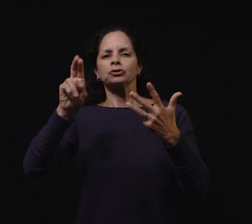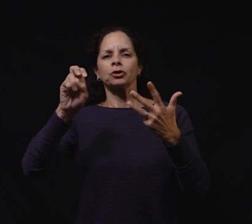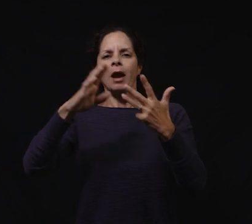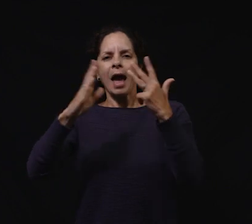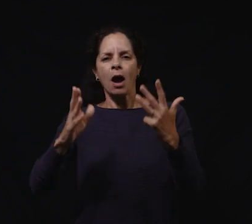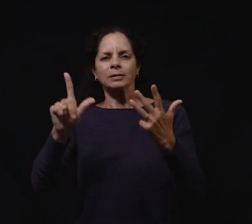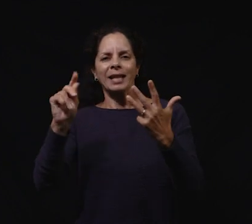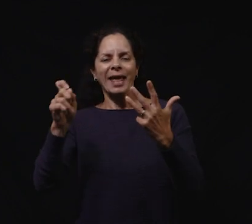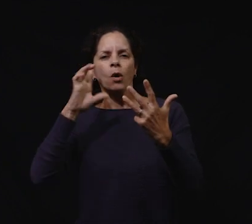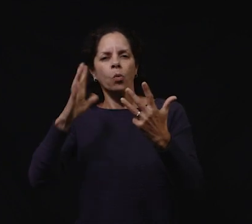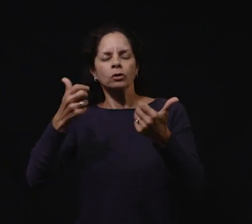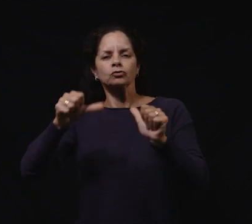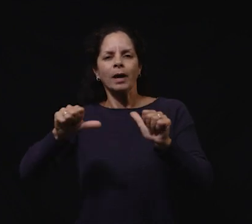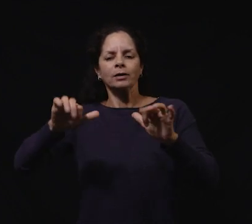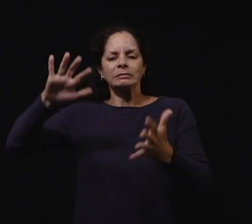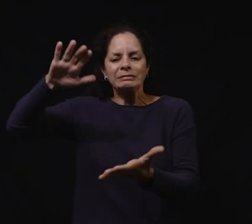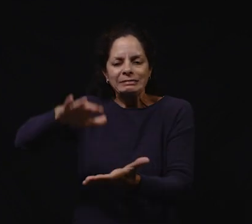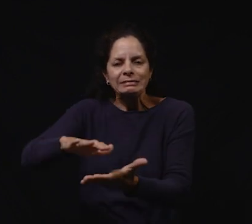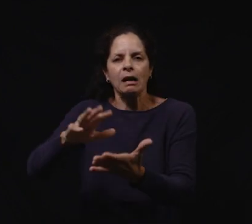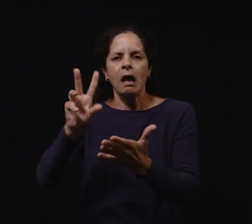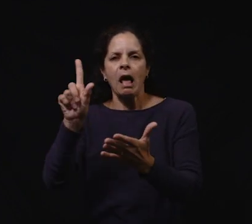we will be pumping down the drainage system for